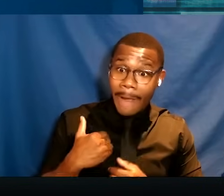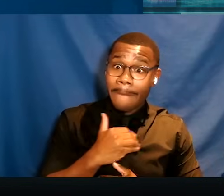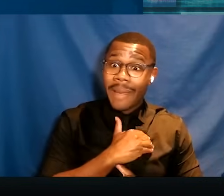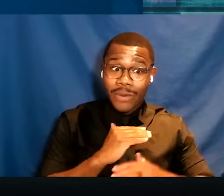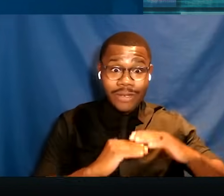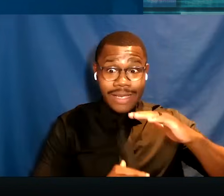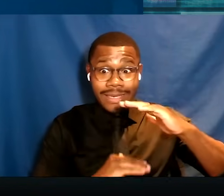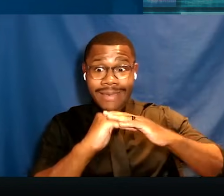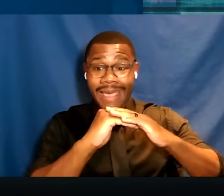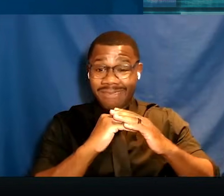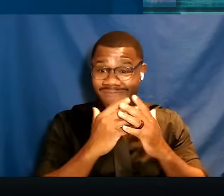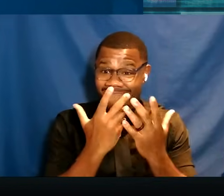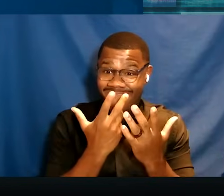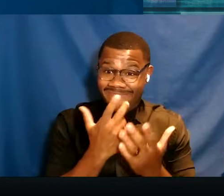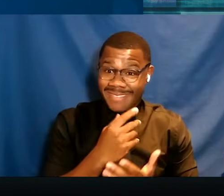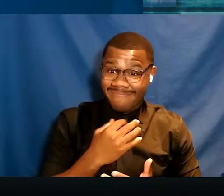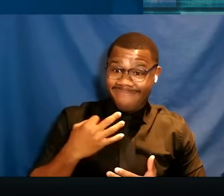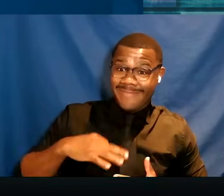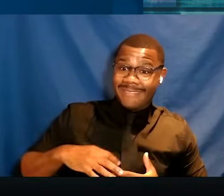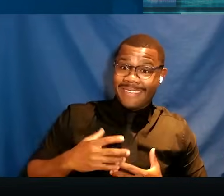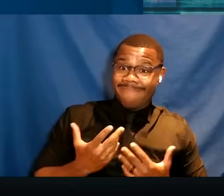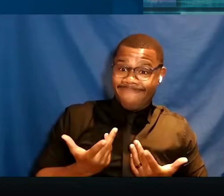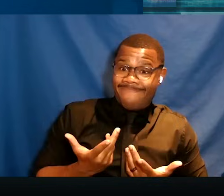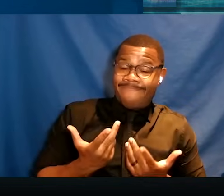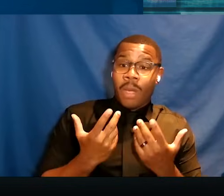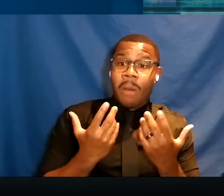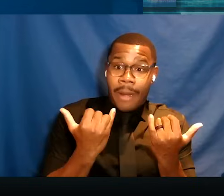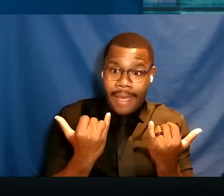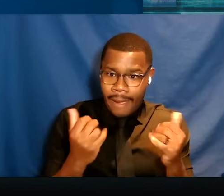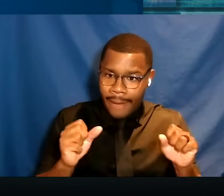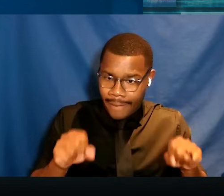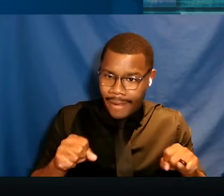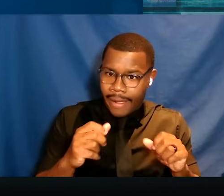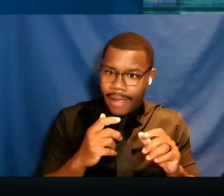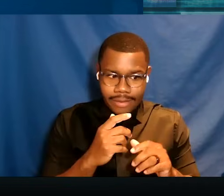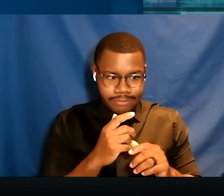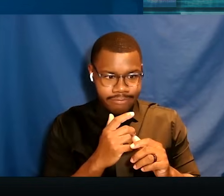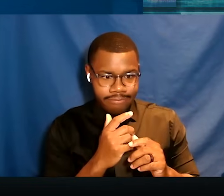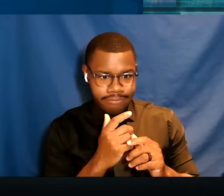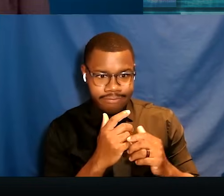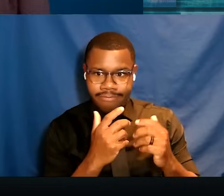are going to possibly be able to qualify for healthcare when they wouldn't have before so that's a big deal too.